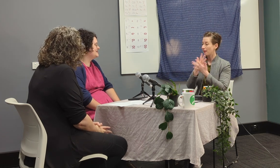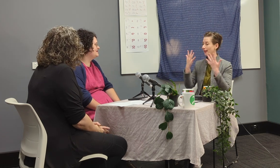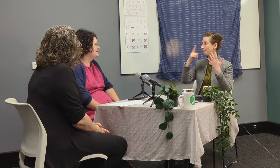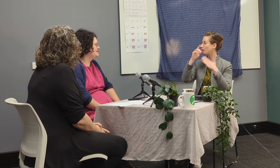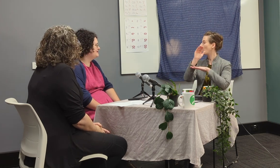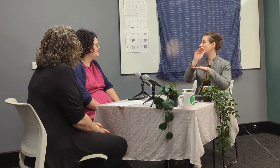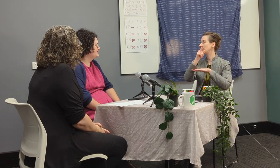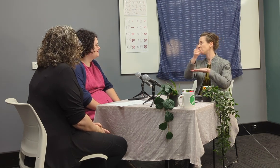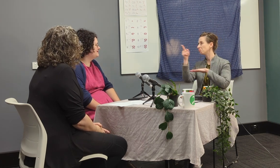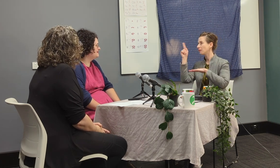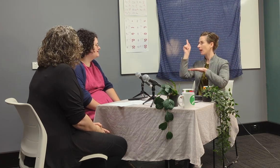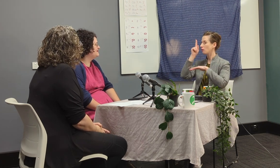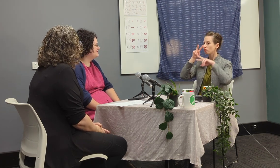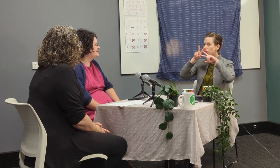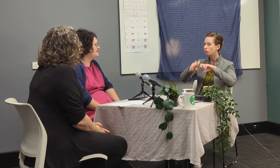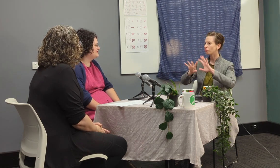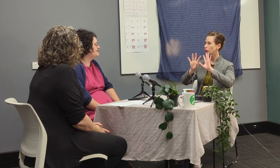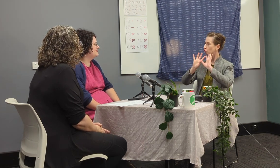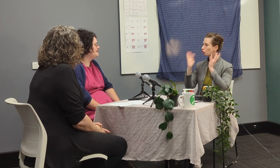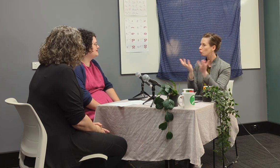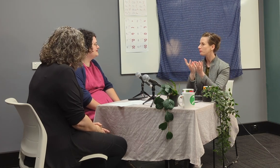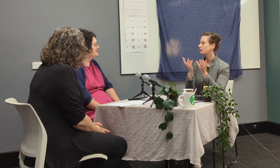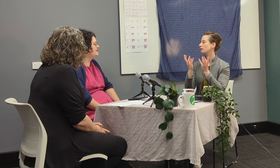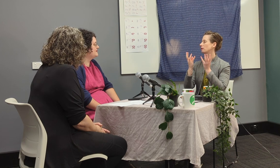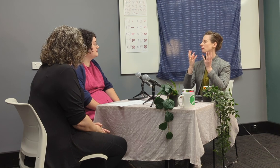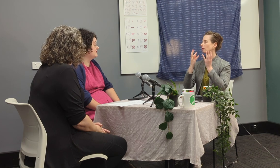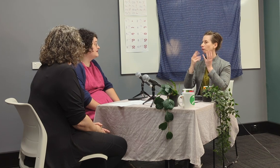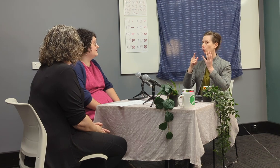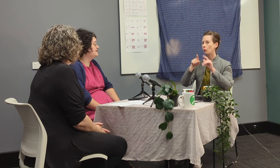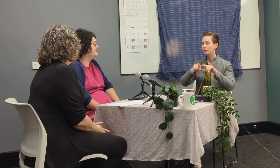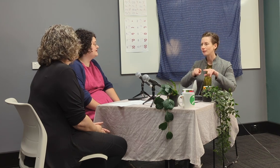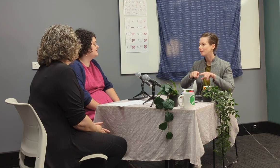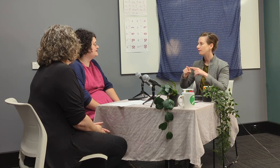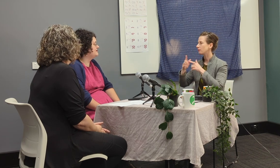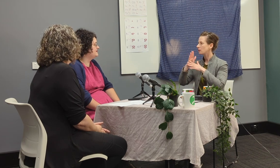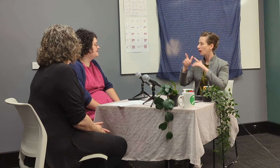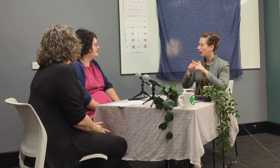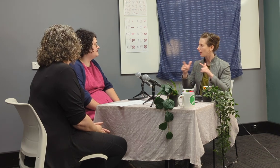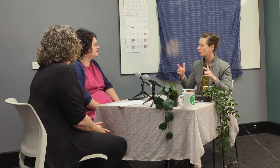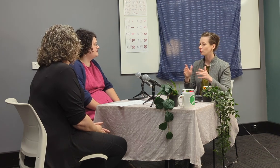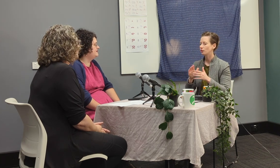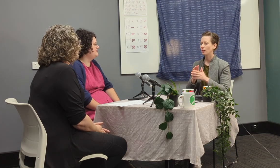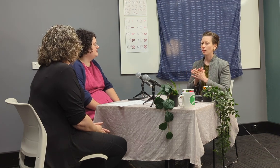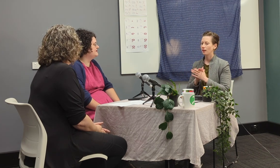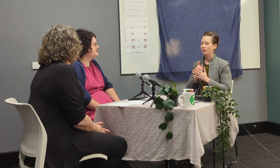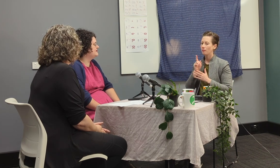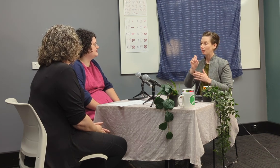But there are many people internationally that are now looking at group conversations for a variety of signed languages.